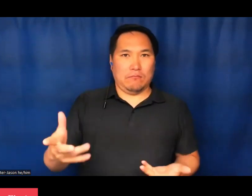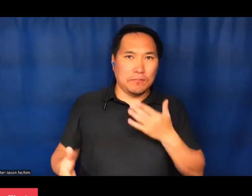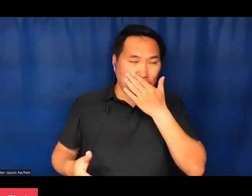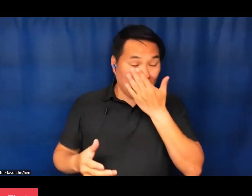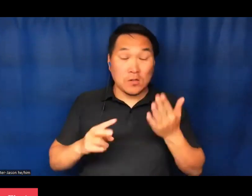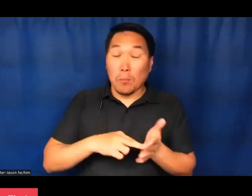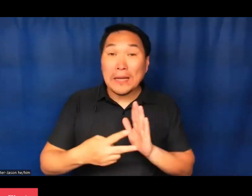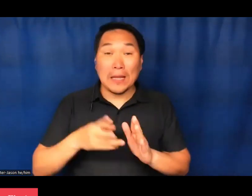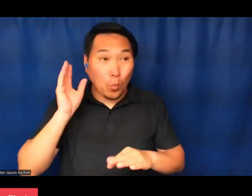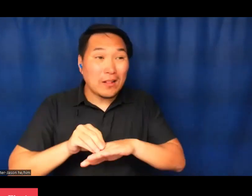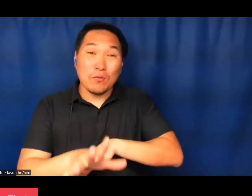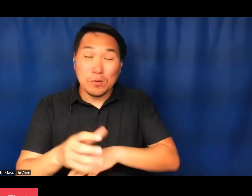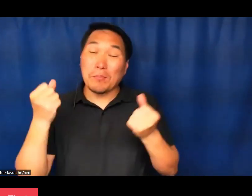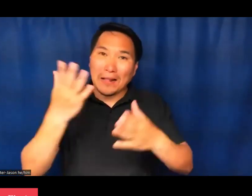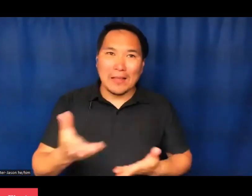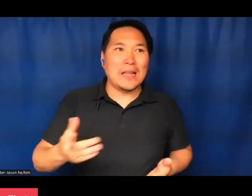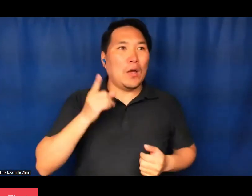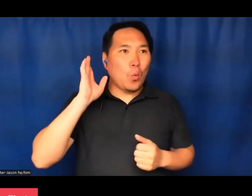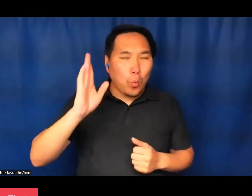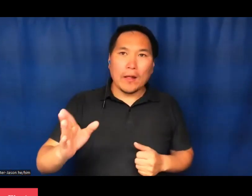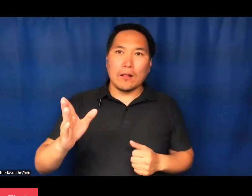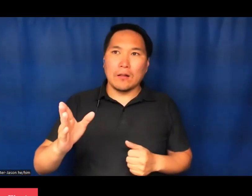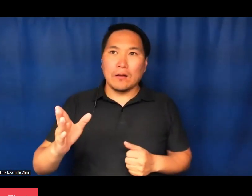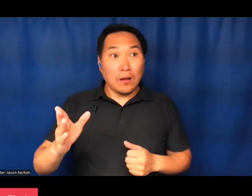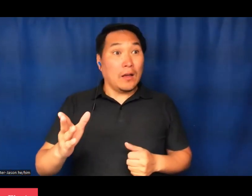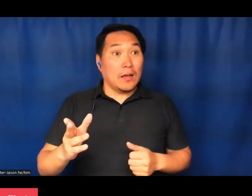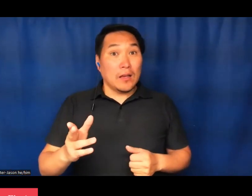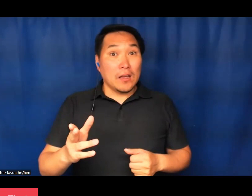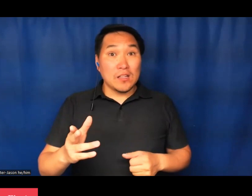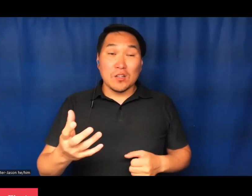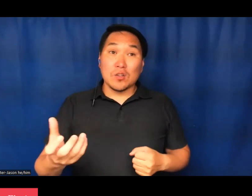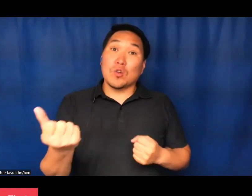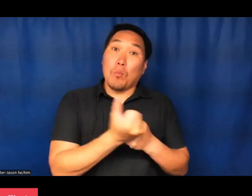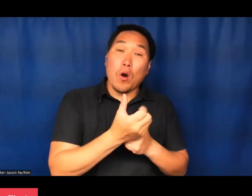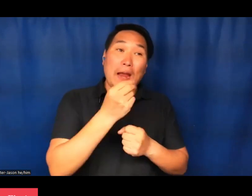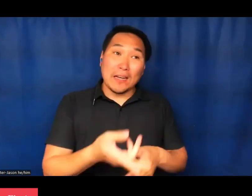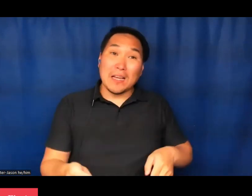It will apply to enhance not only religious claims against non-discrimination but other